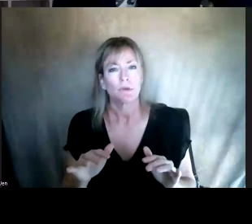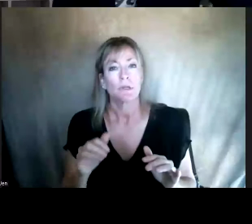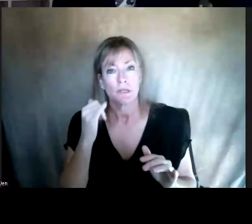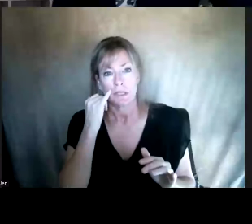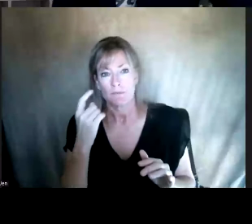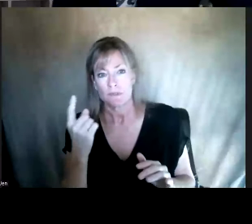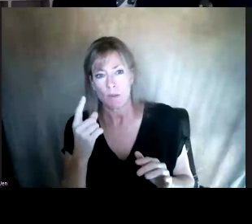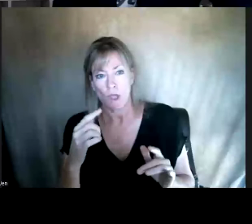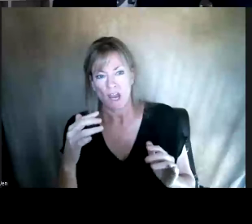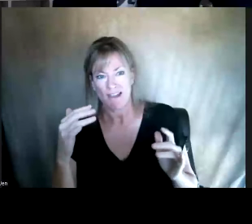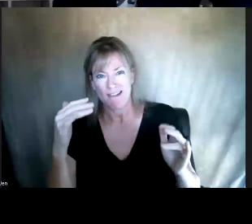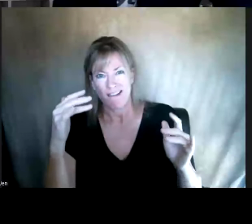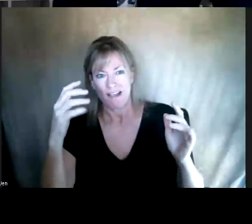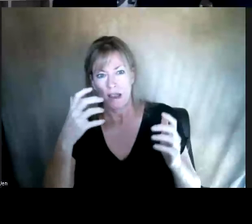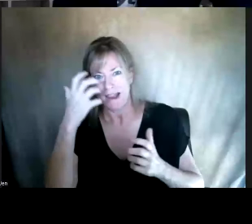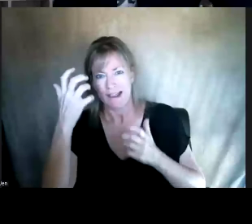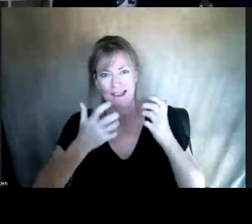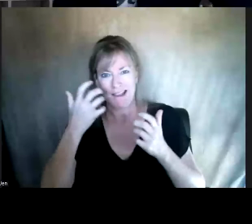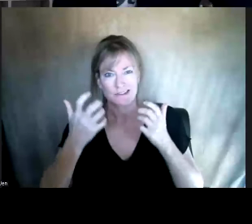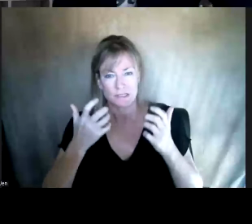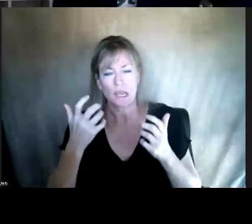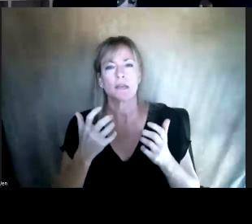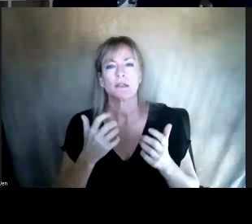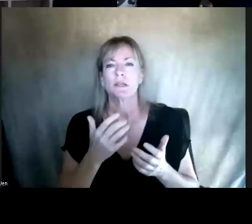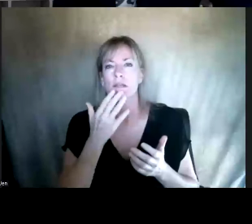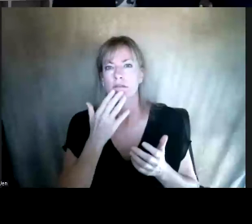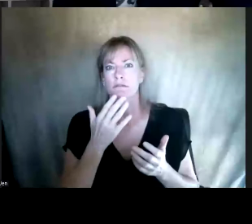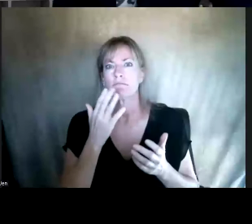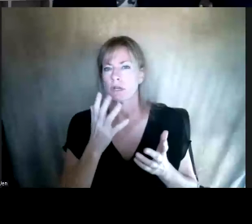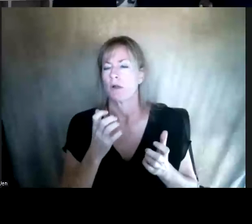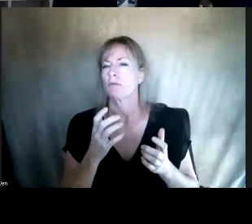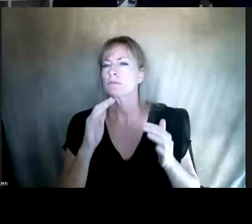IS GETTING AGITATED. WE ARE GOING TO TALK MORE ABOUT THAT DURING